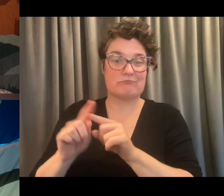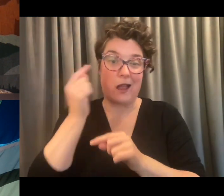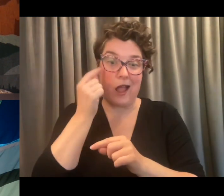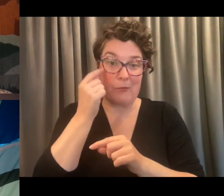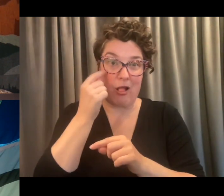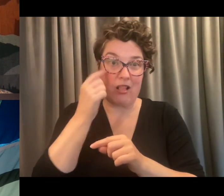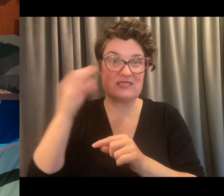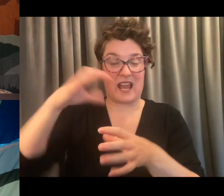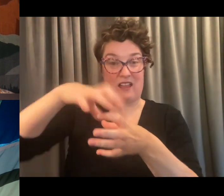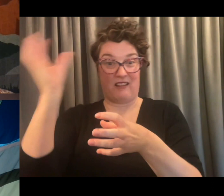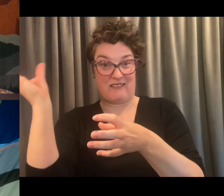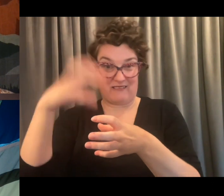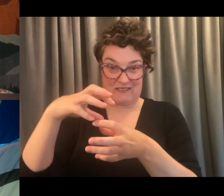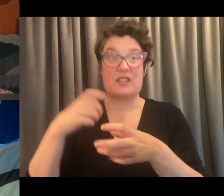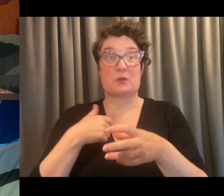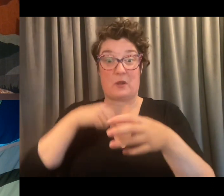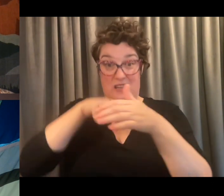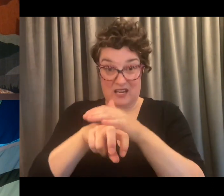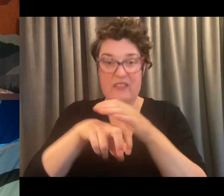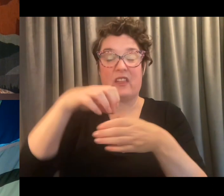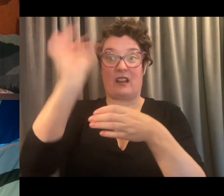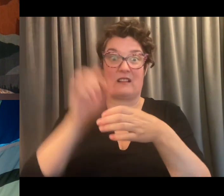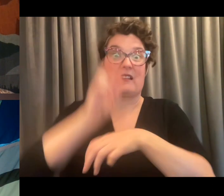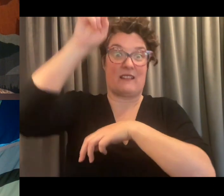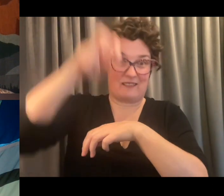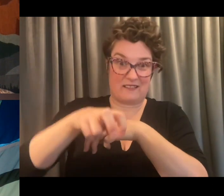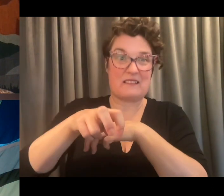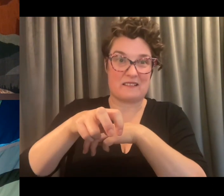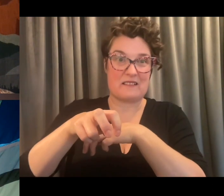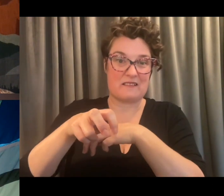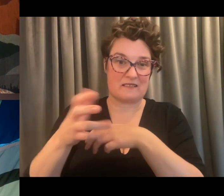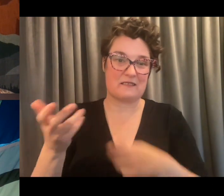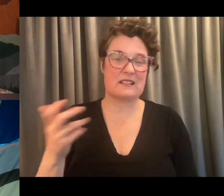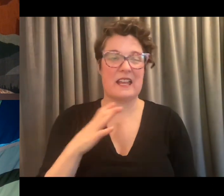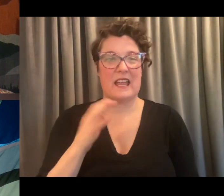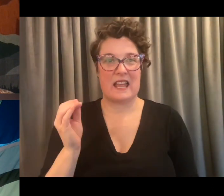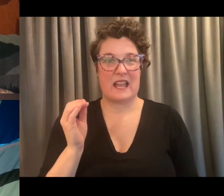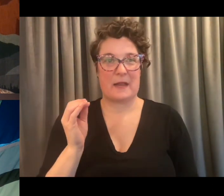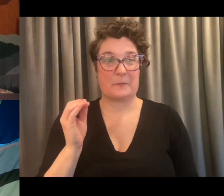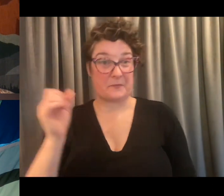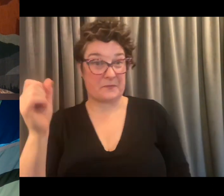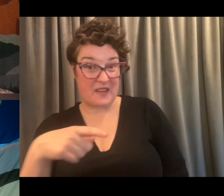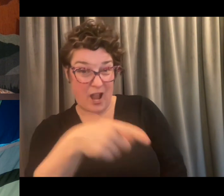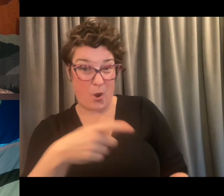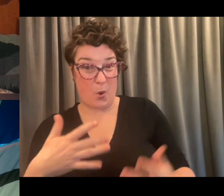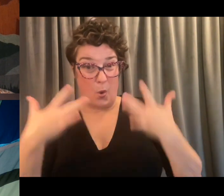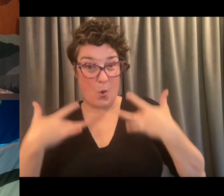inside and then I would come out of it and the top would come off and, Nomy: Were you topless and your eyes closed?